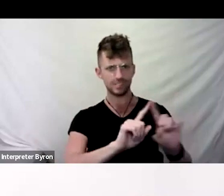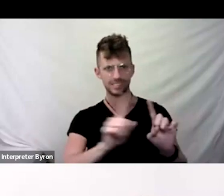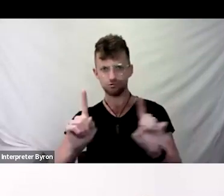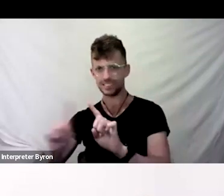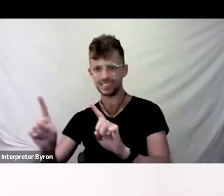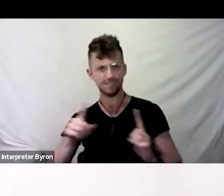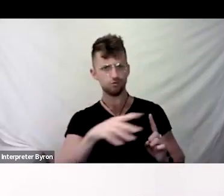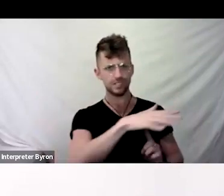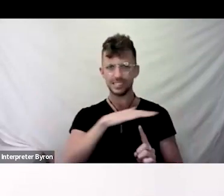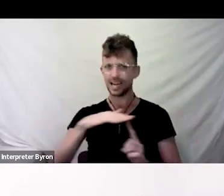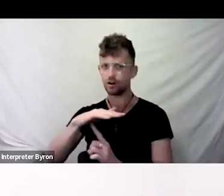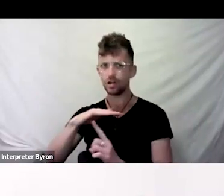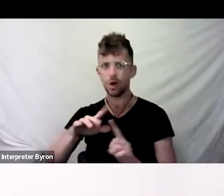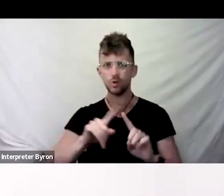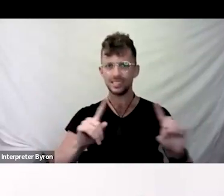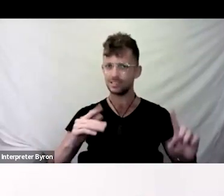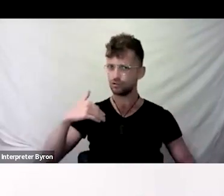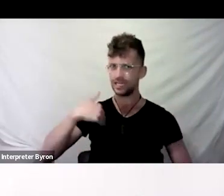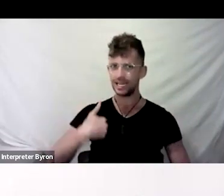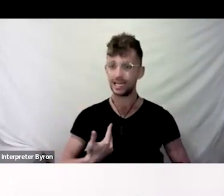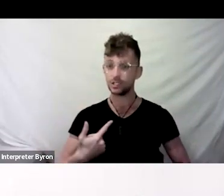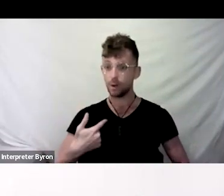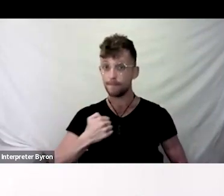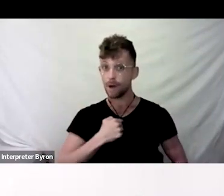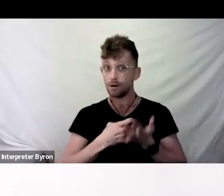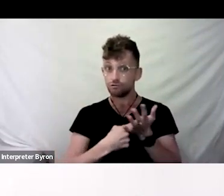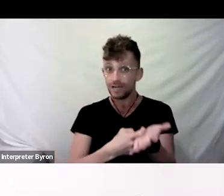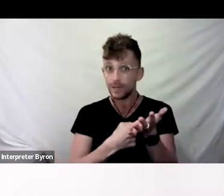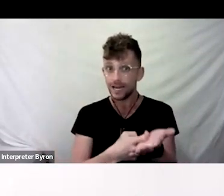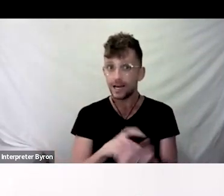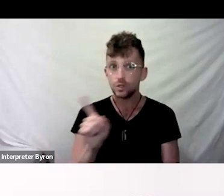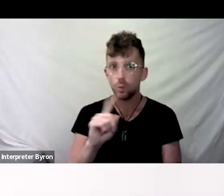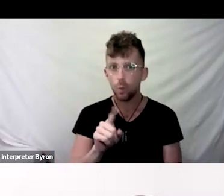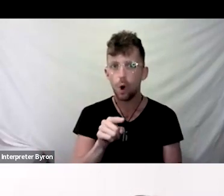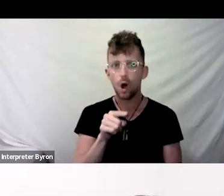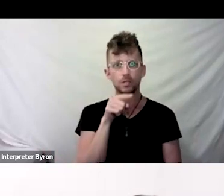But what I can say is to meet rule one,